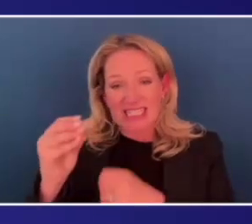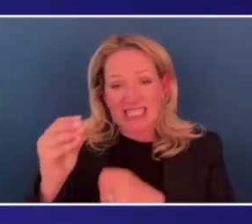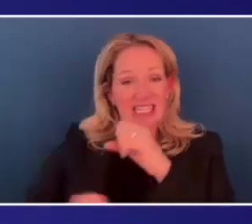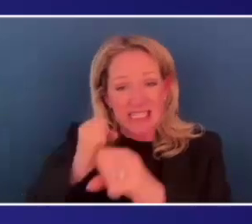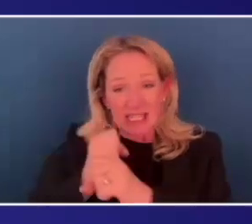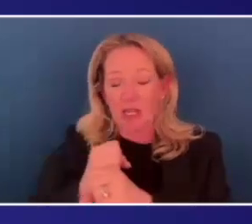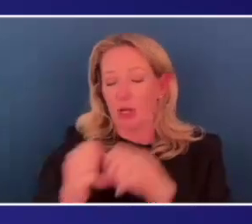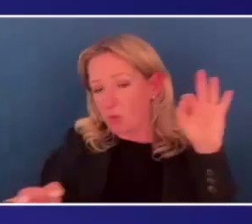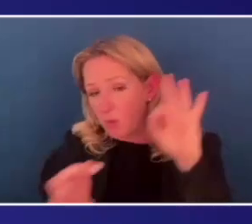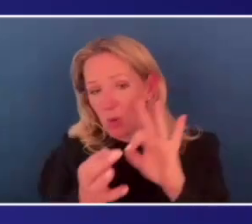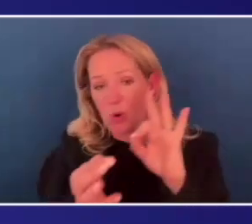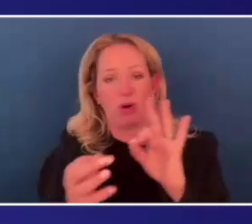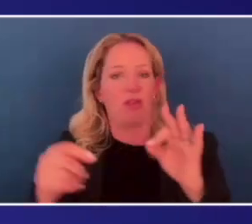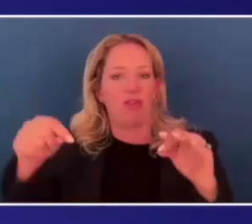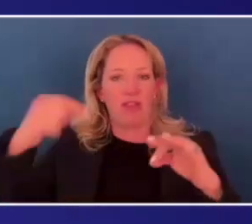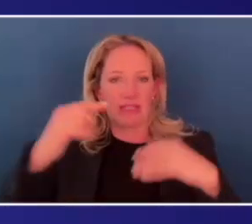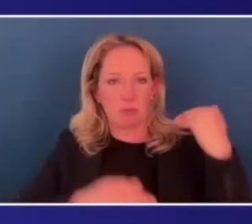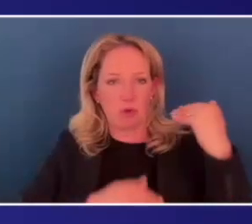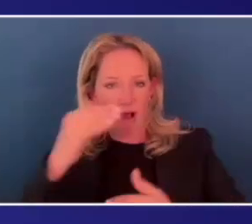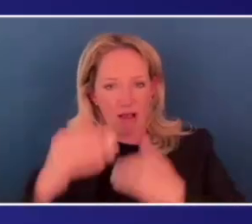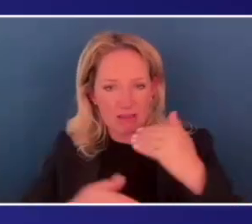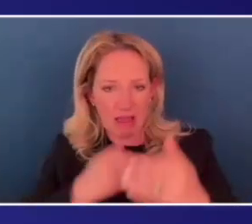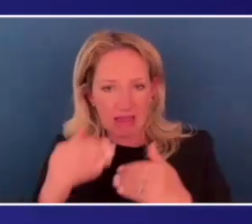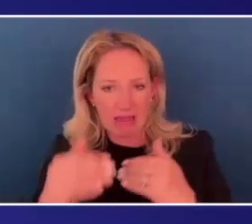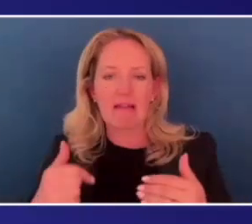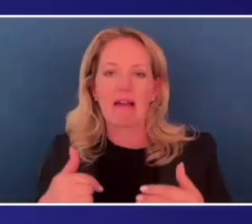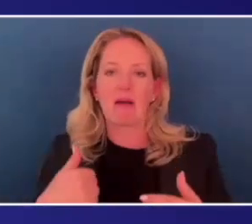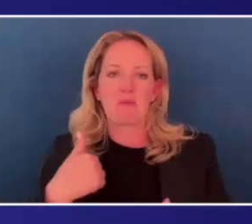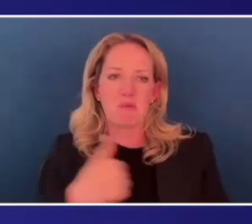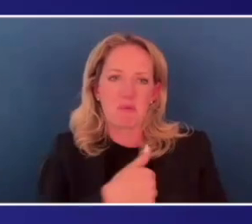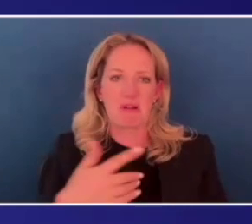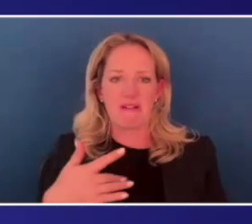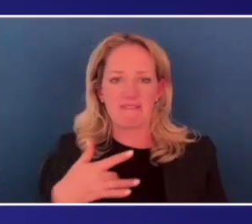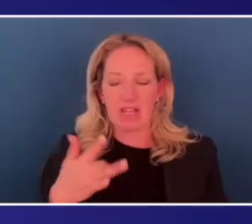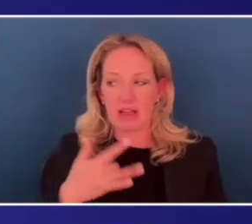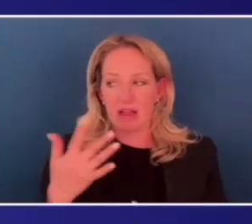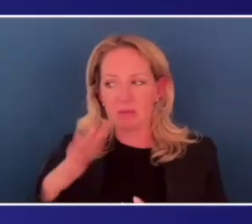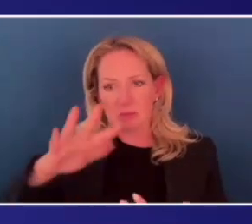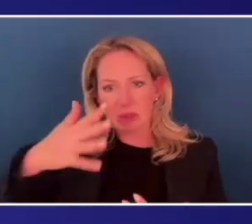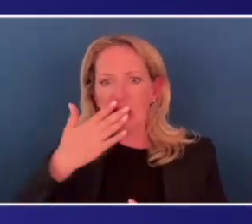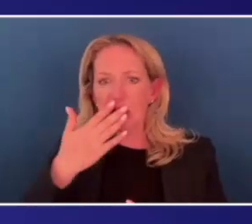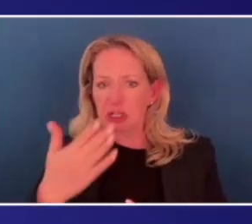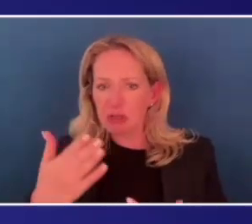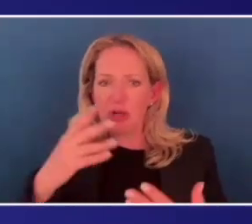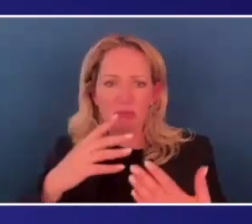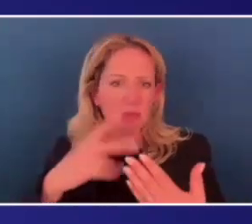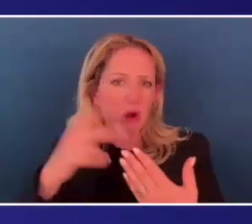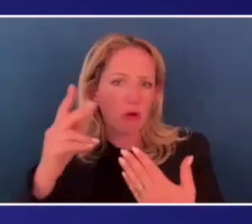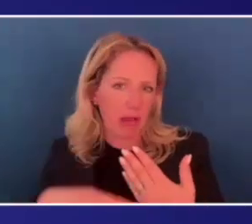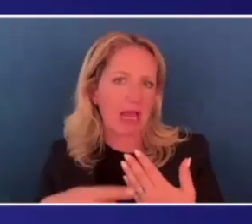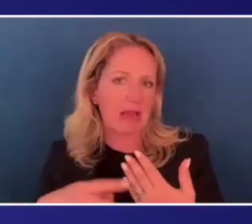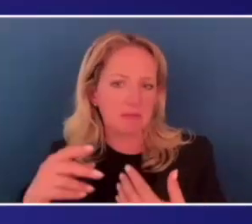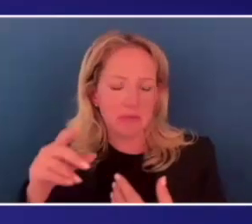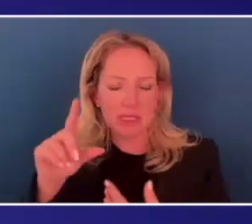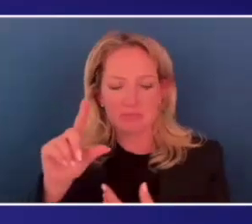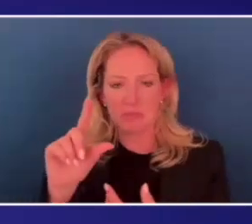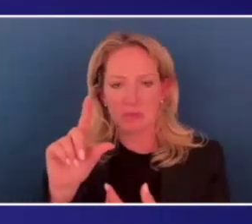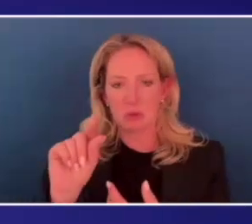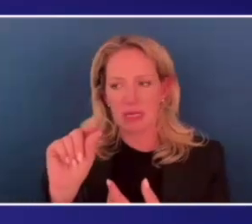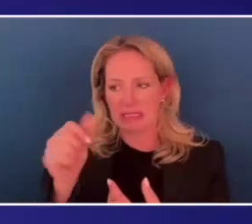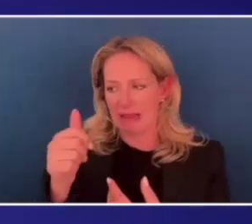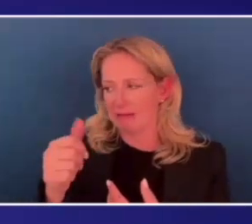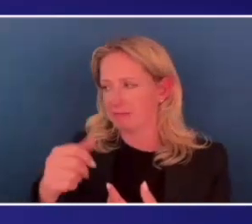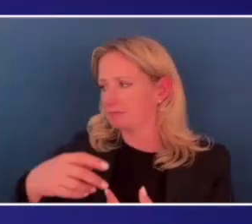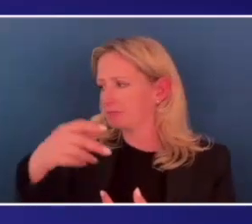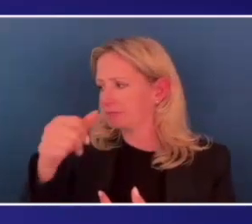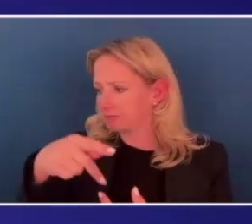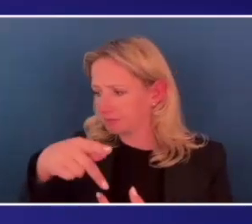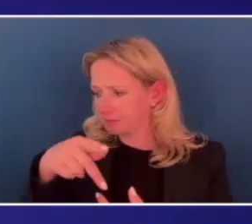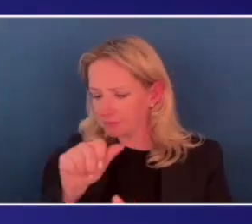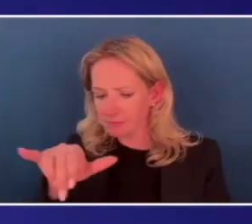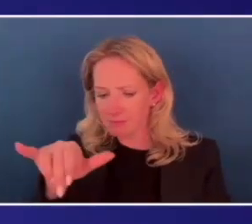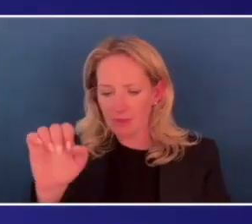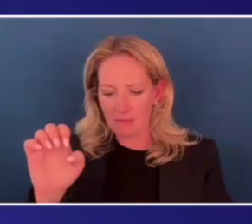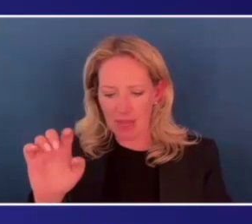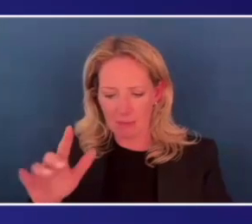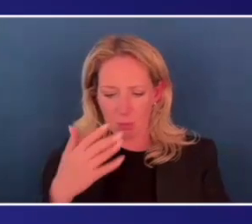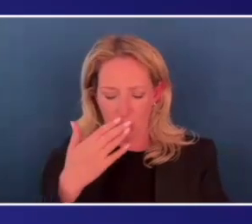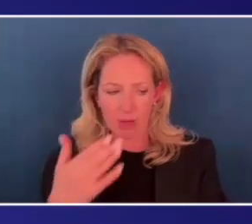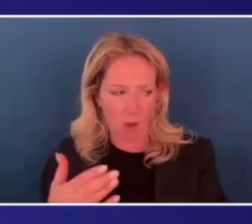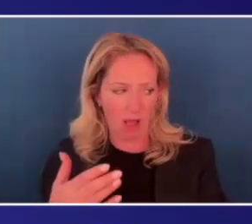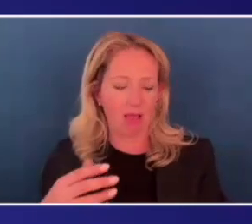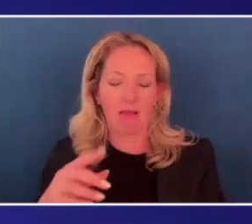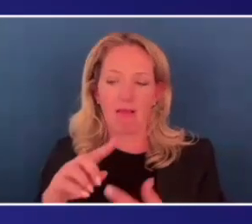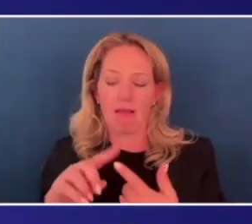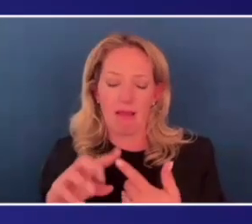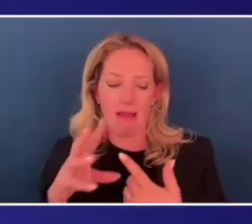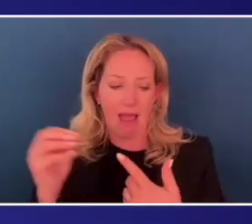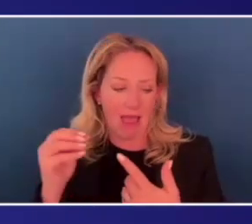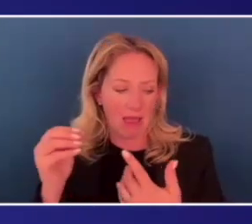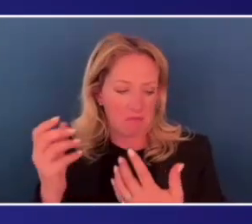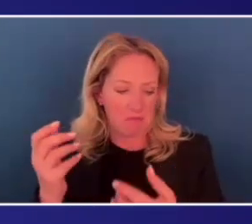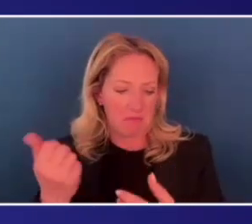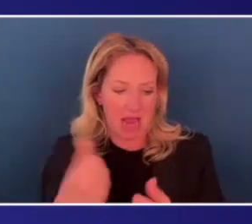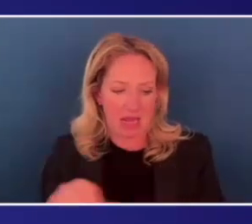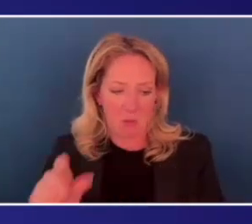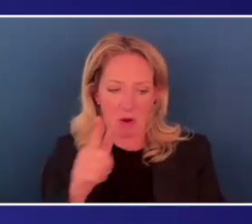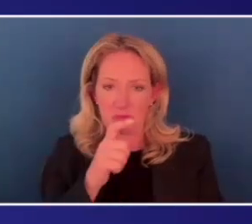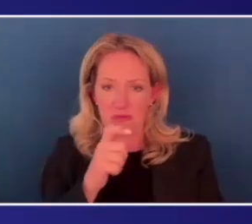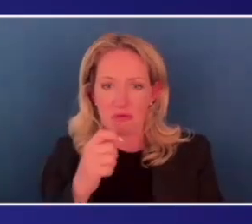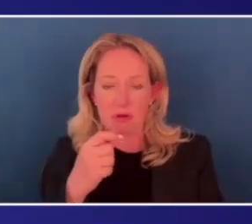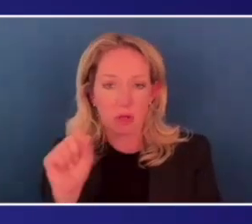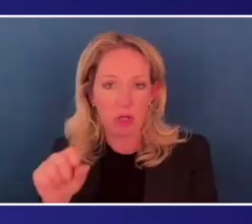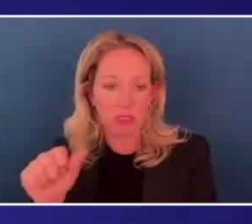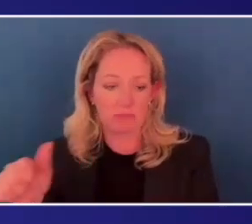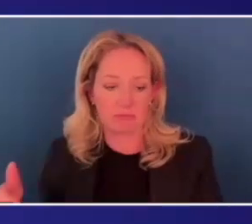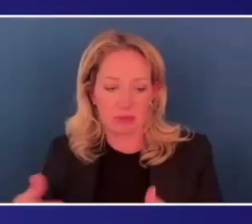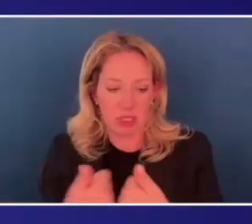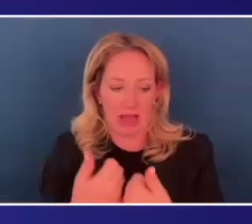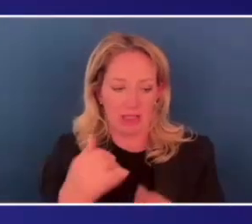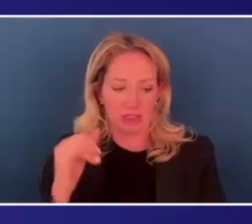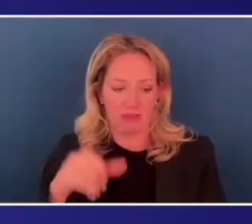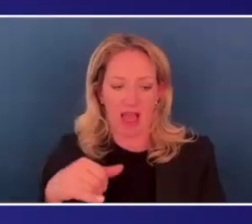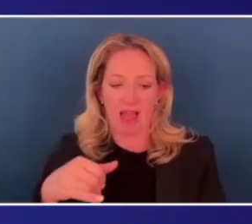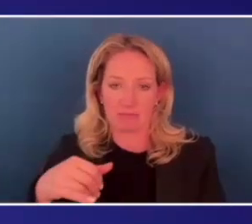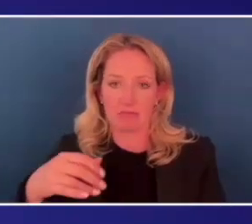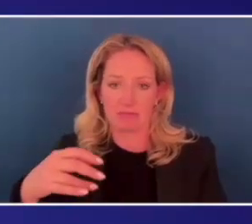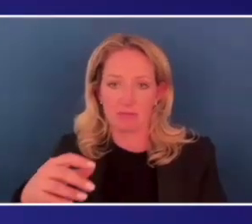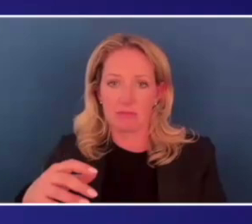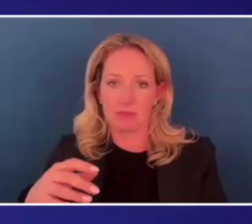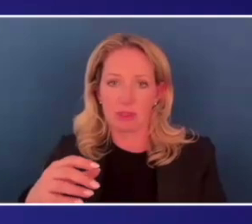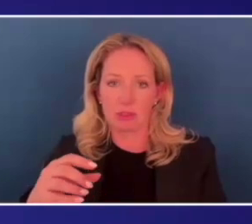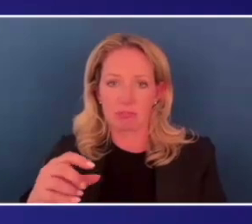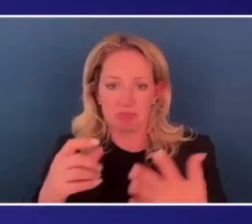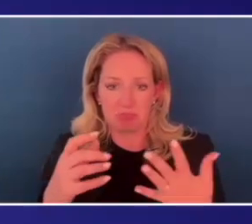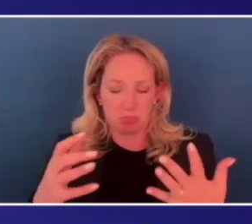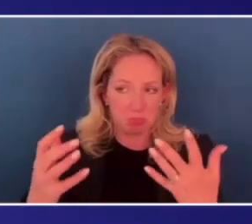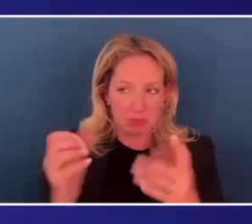We come to a pretty good. Program in the 2010. Pay was working well. The powers that be that could have challenged the repayment terms under pay did not choose to do so and actually that's not past the statute of limitations.